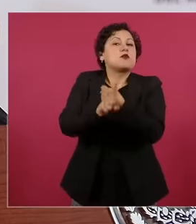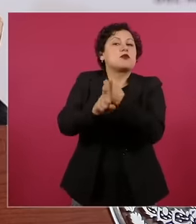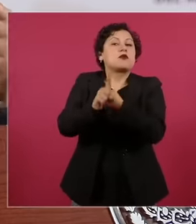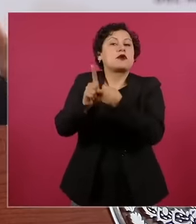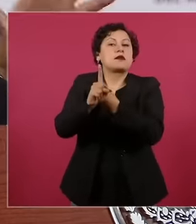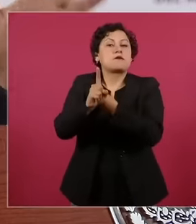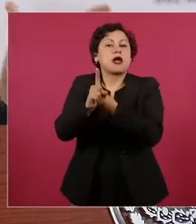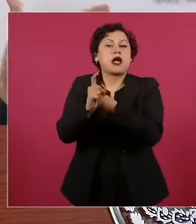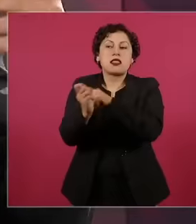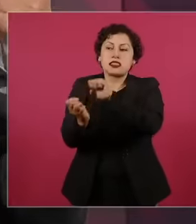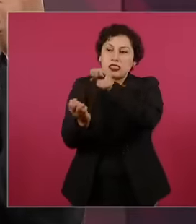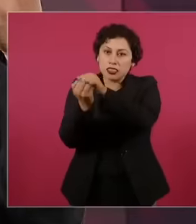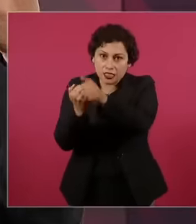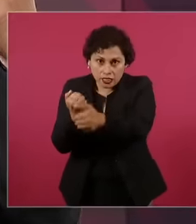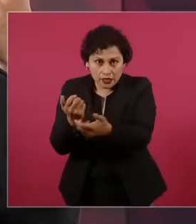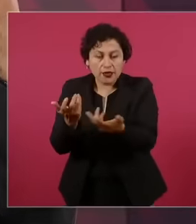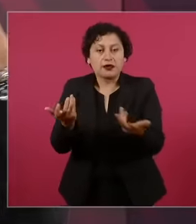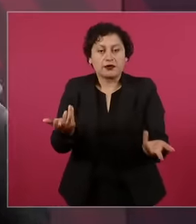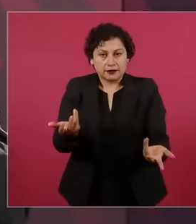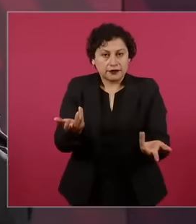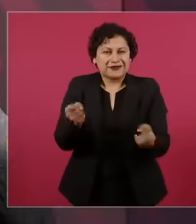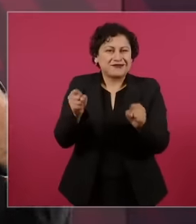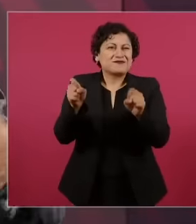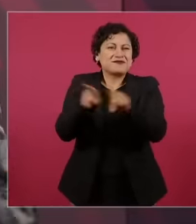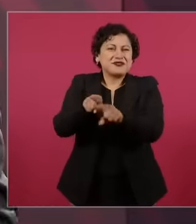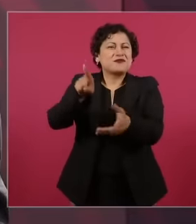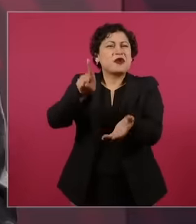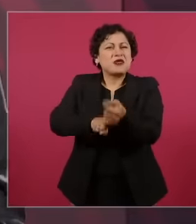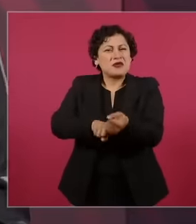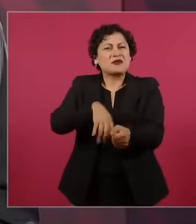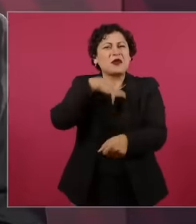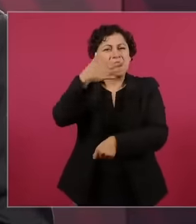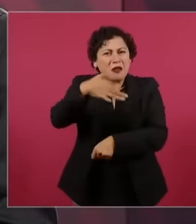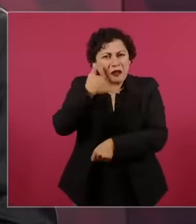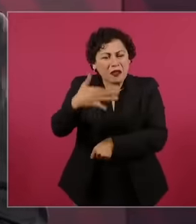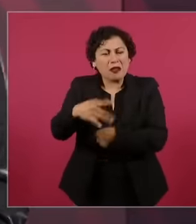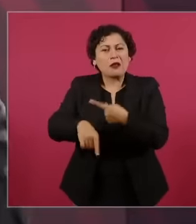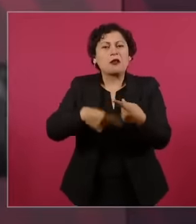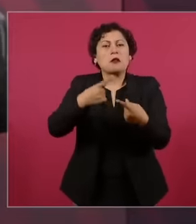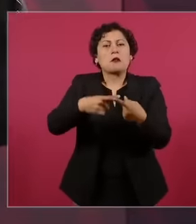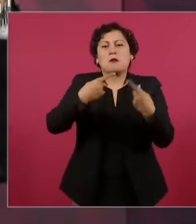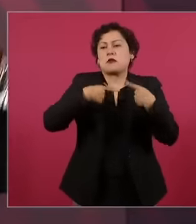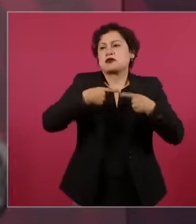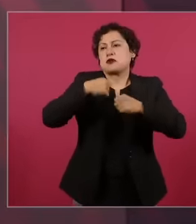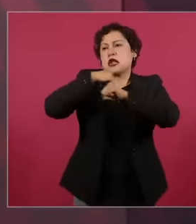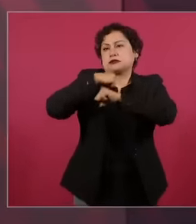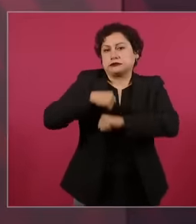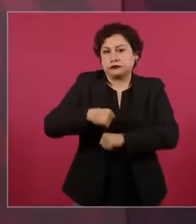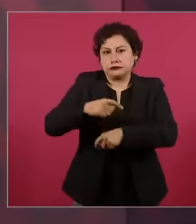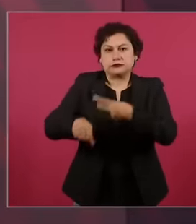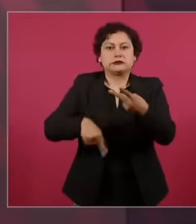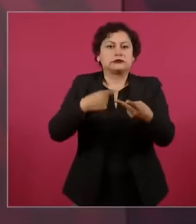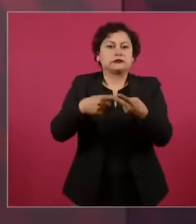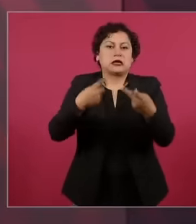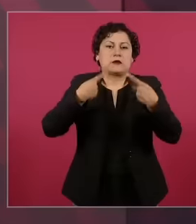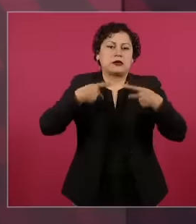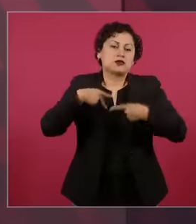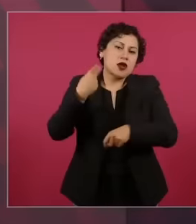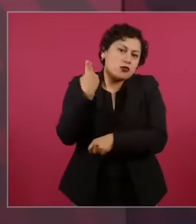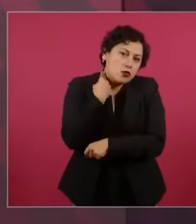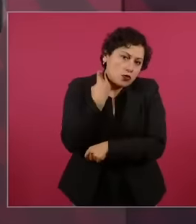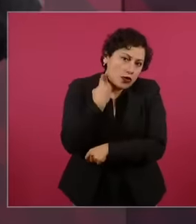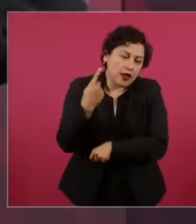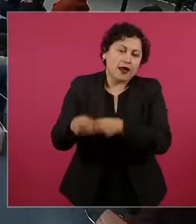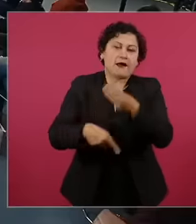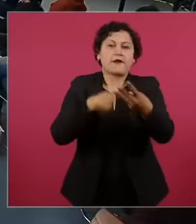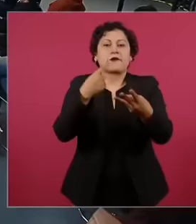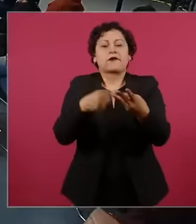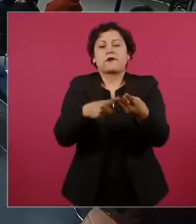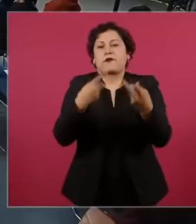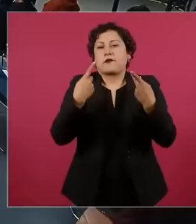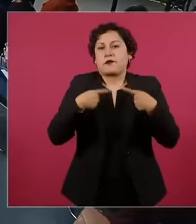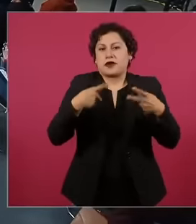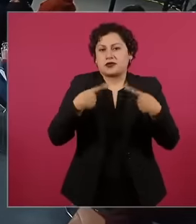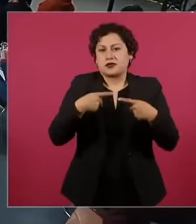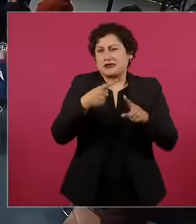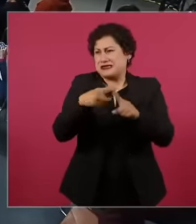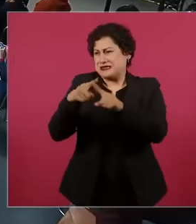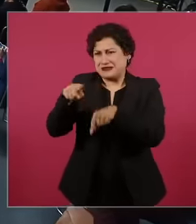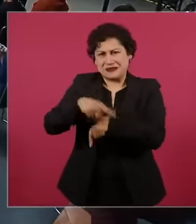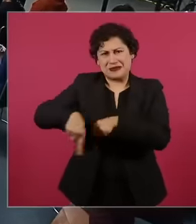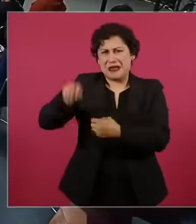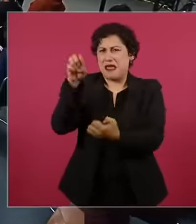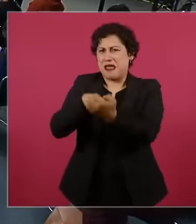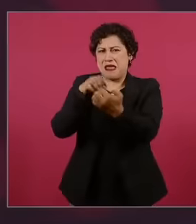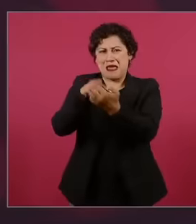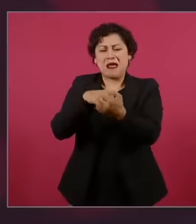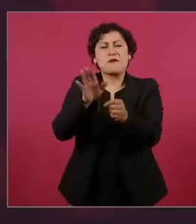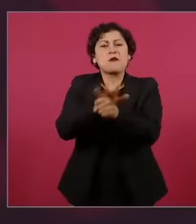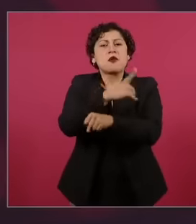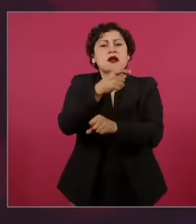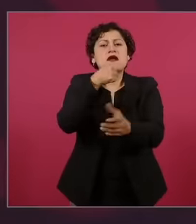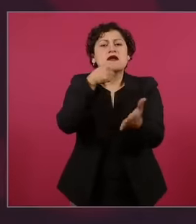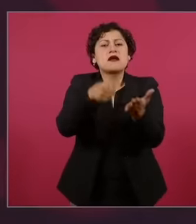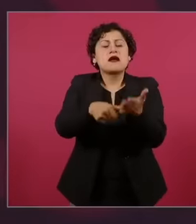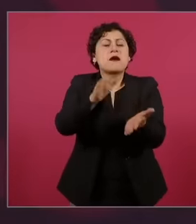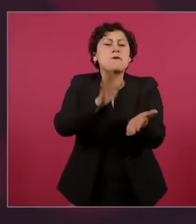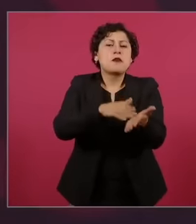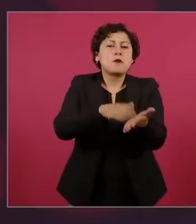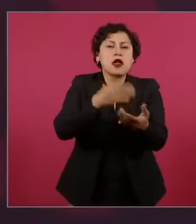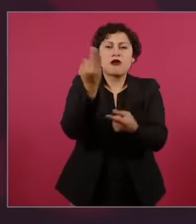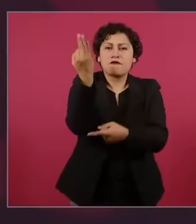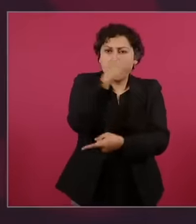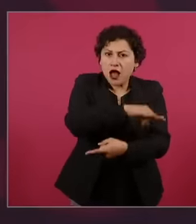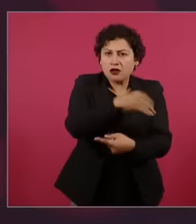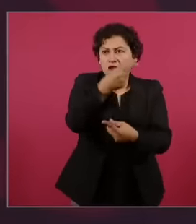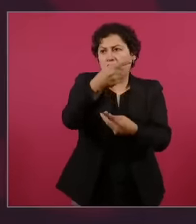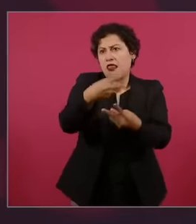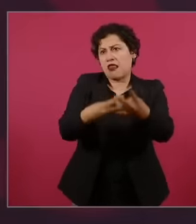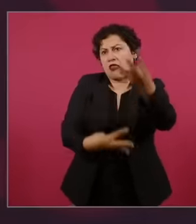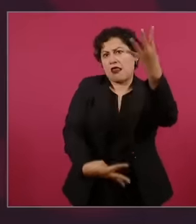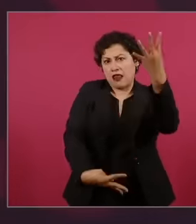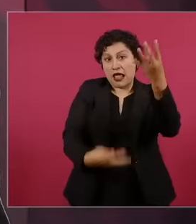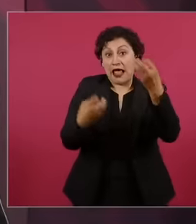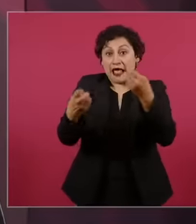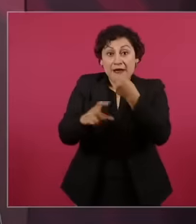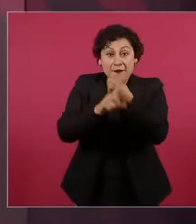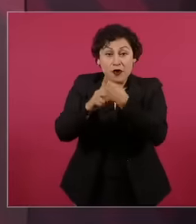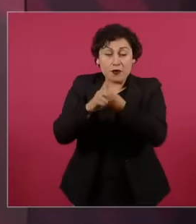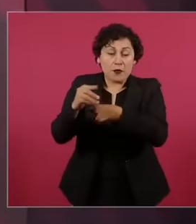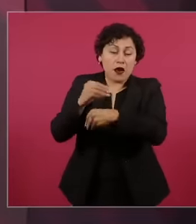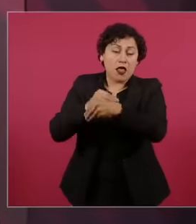notary authorities falsified this documents and it came to court